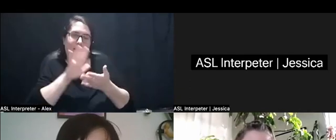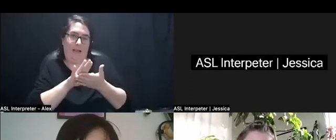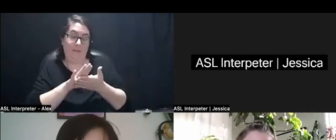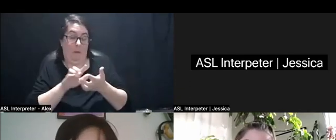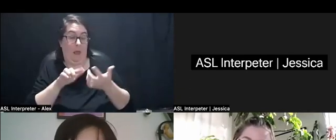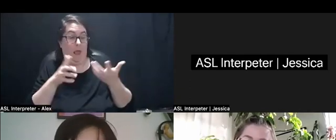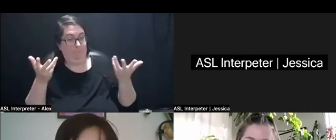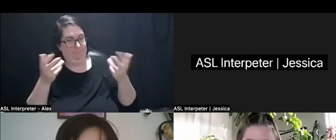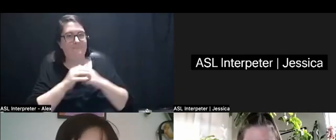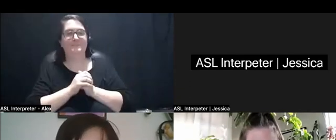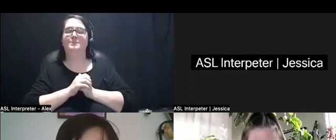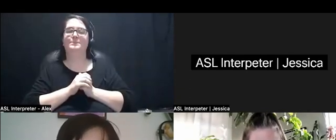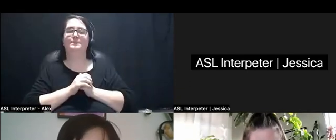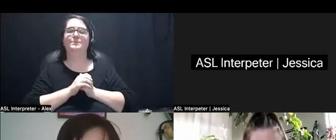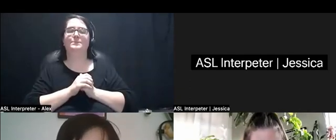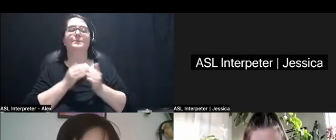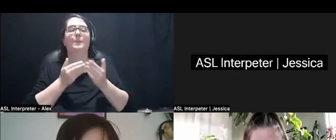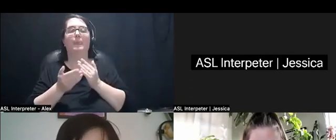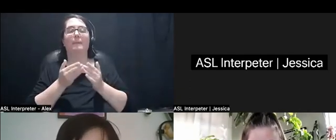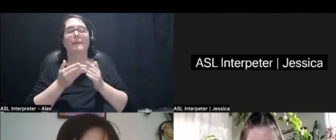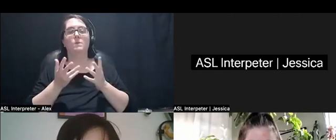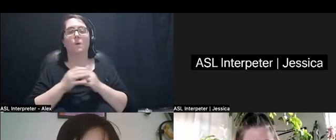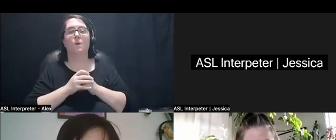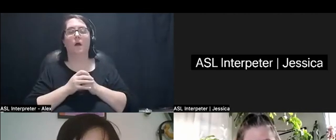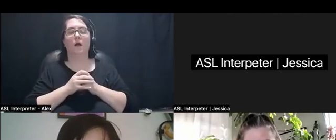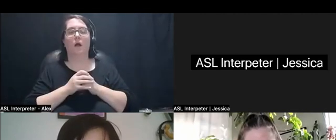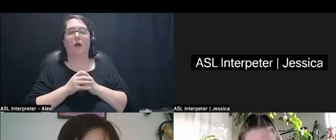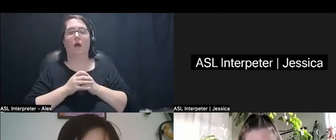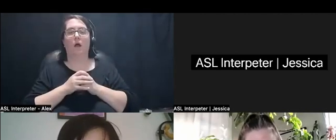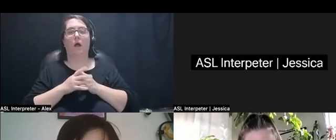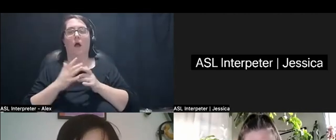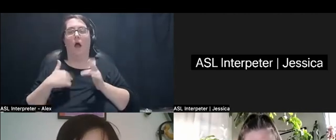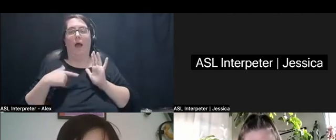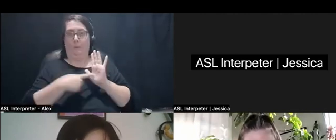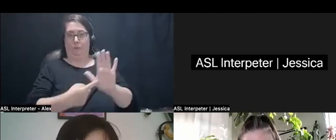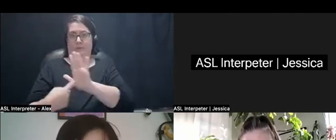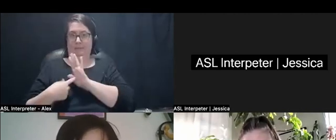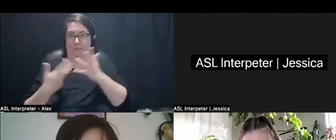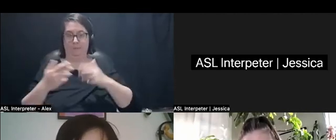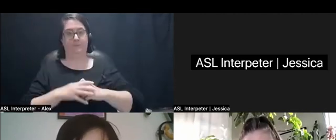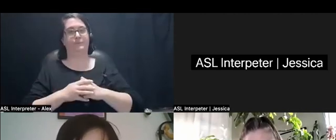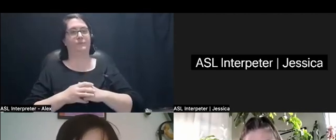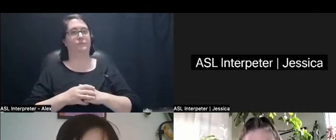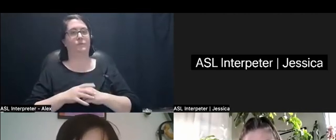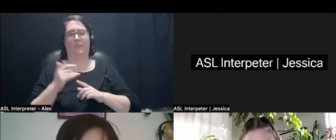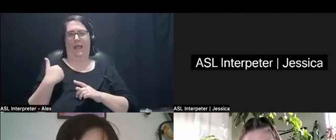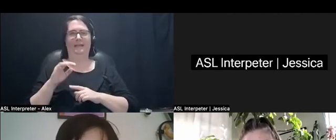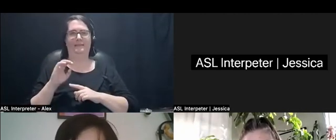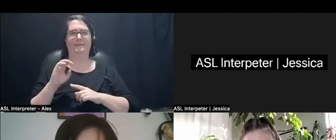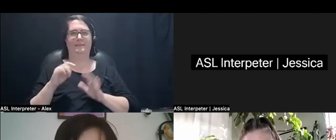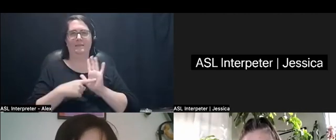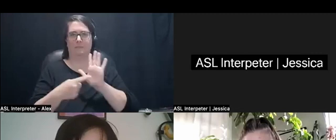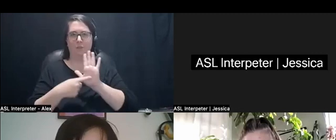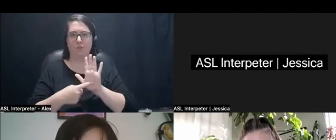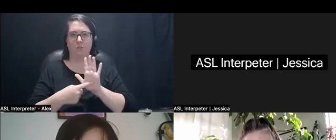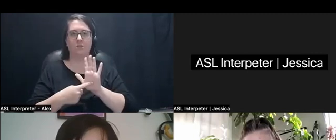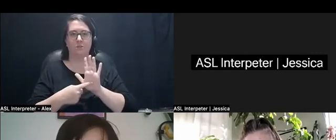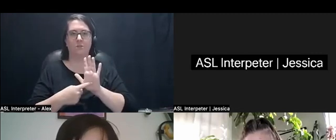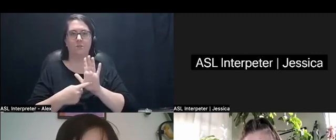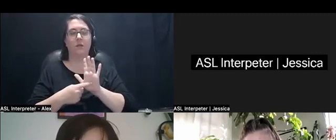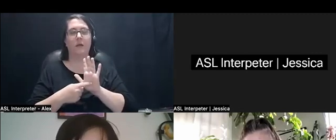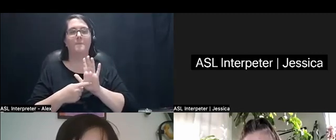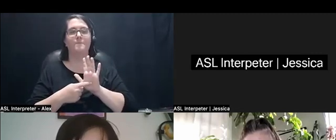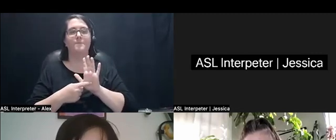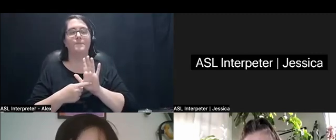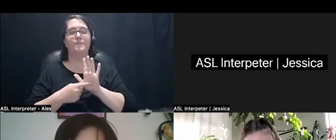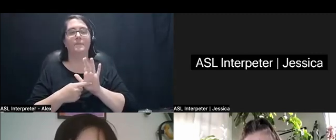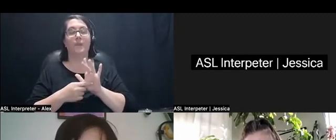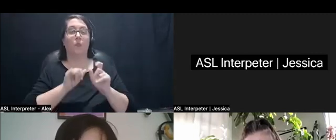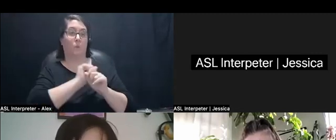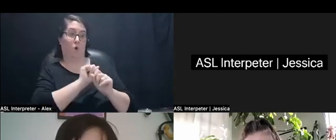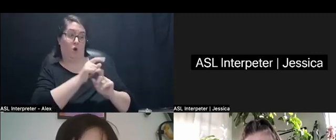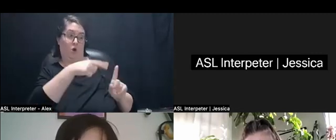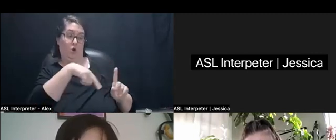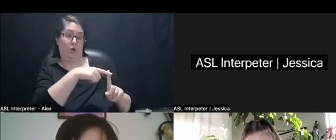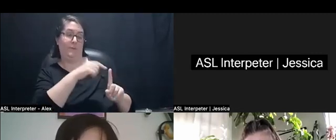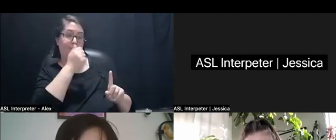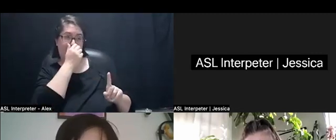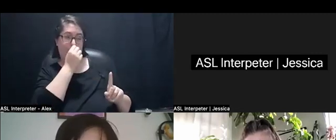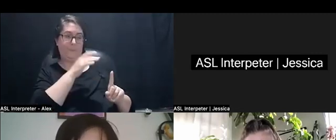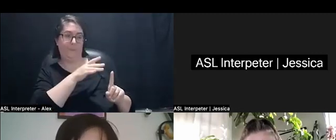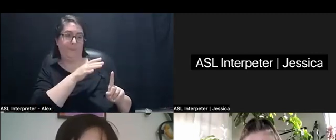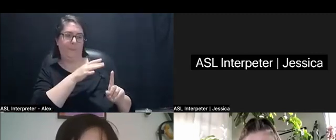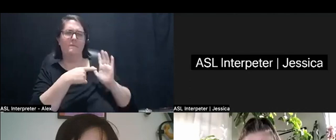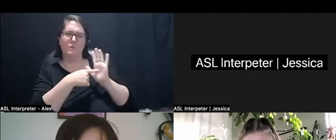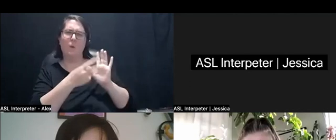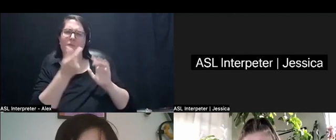So a little bit about what I presented in this exhibition, it's a work that I've shown a couple times,